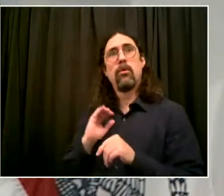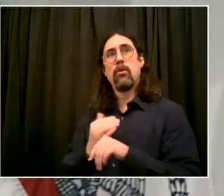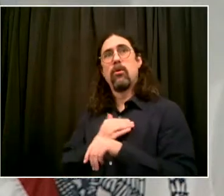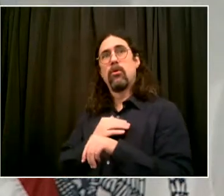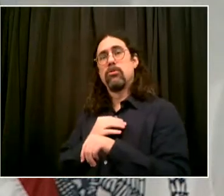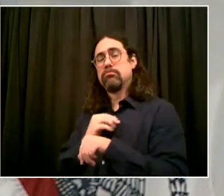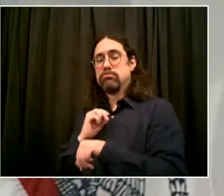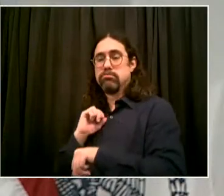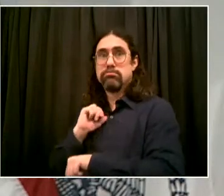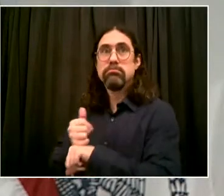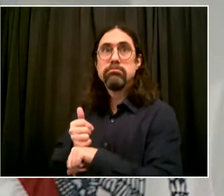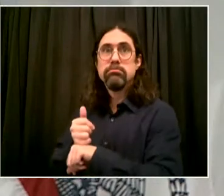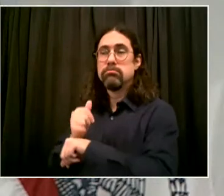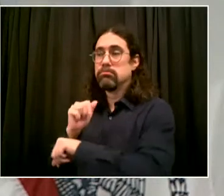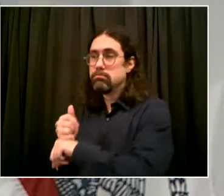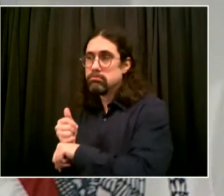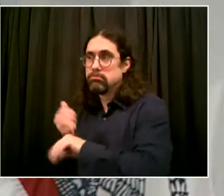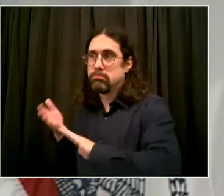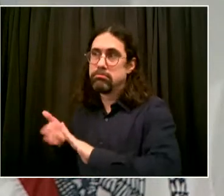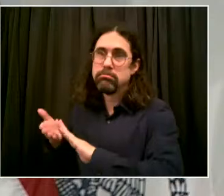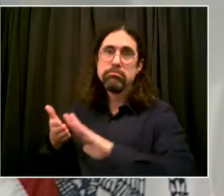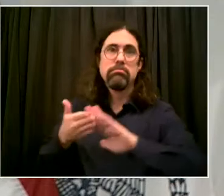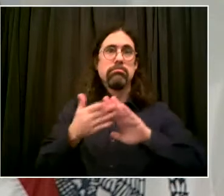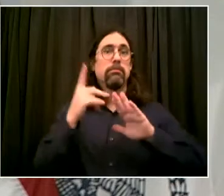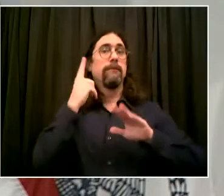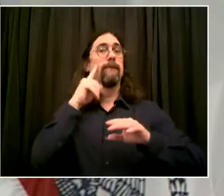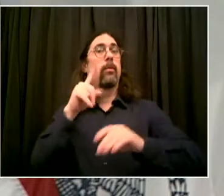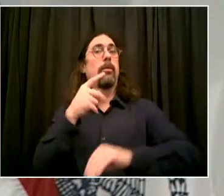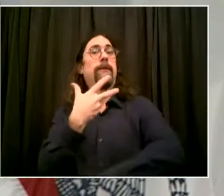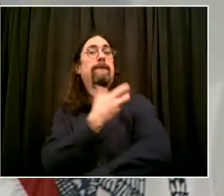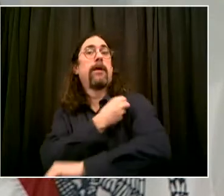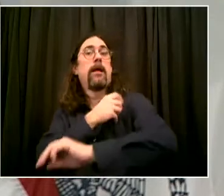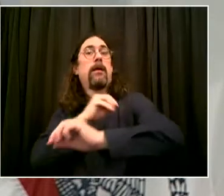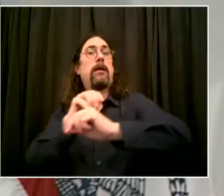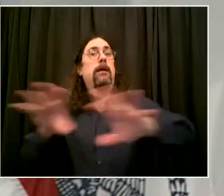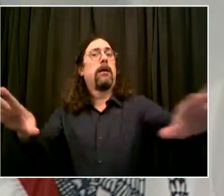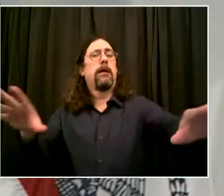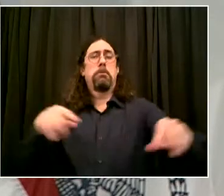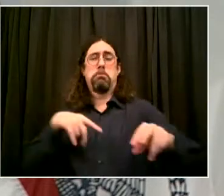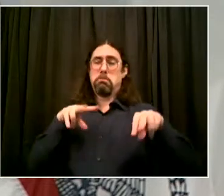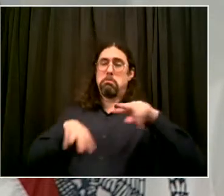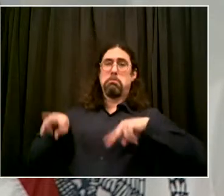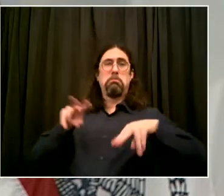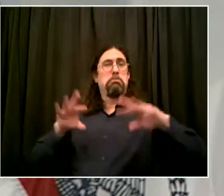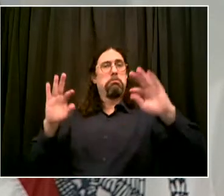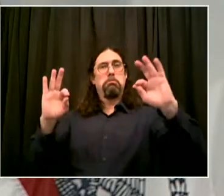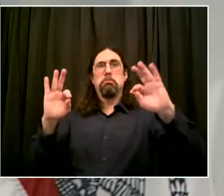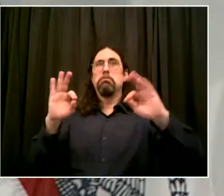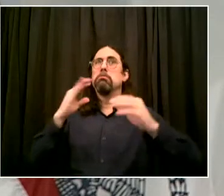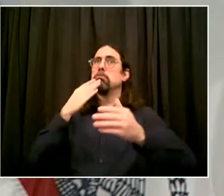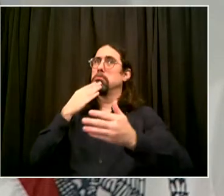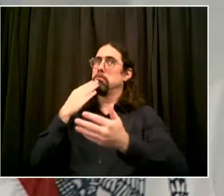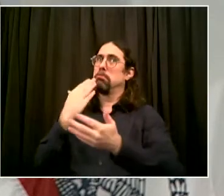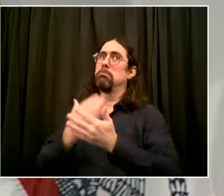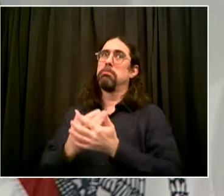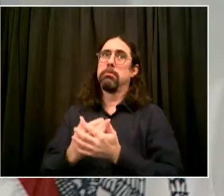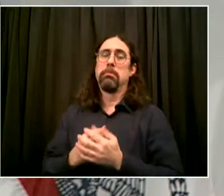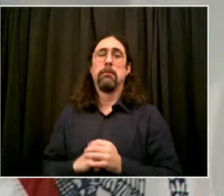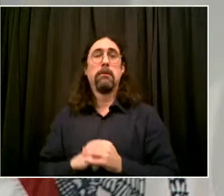SAID, WHEN WE GET TO O FULL SPEED HALF-MILLILION VACCINATIONS A